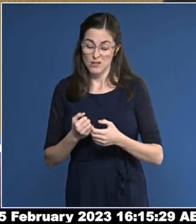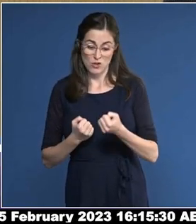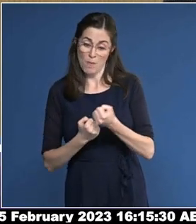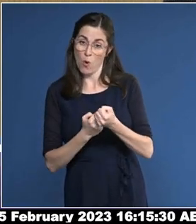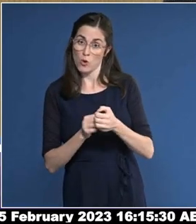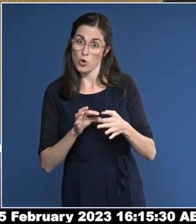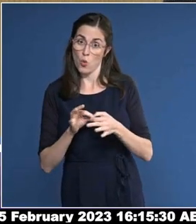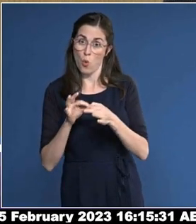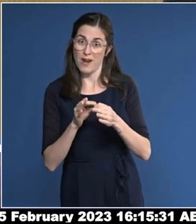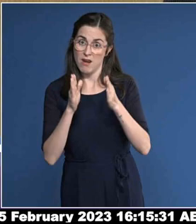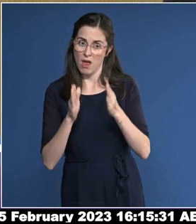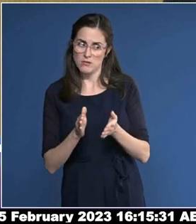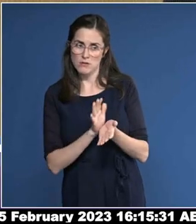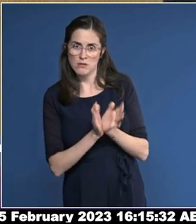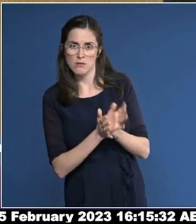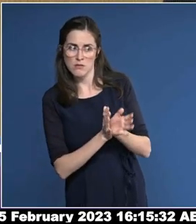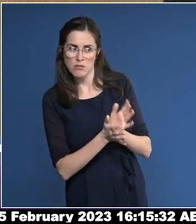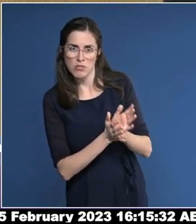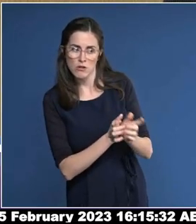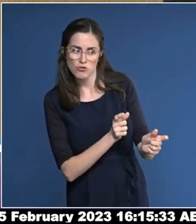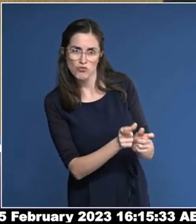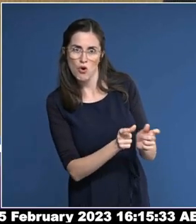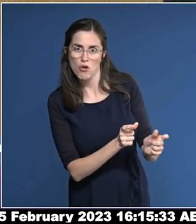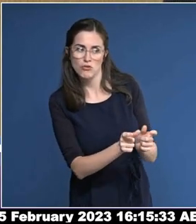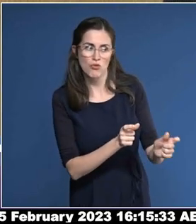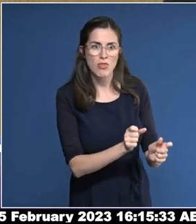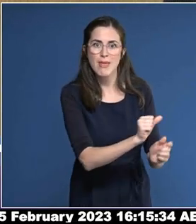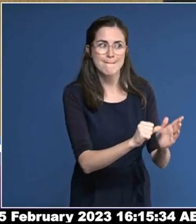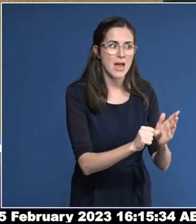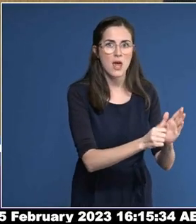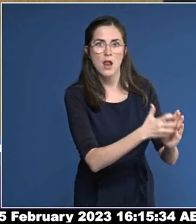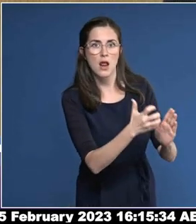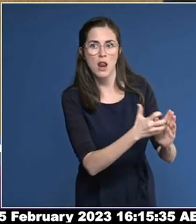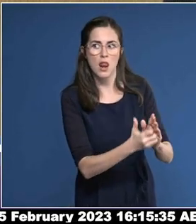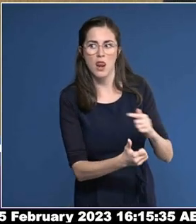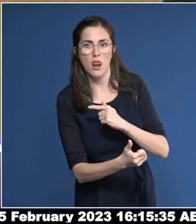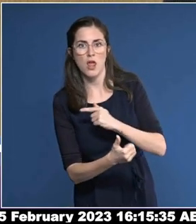And what we have found prior to implementing our professional standards of practice was